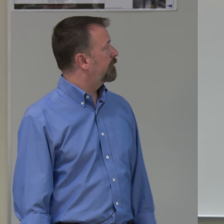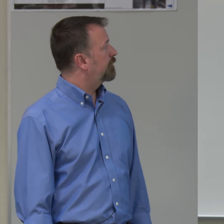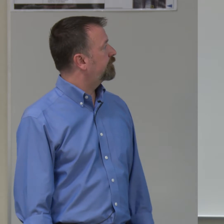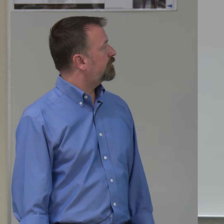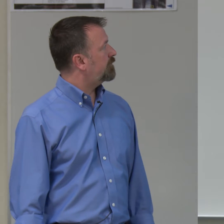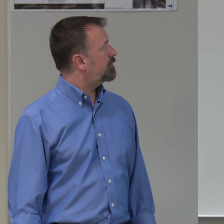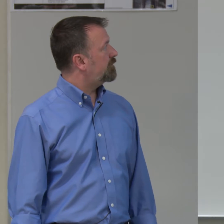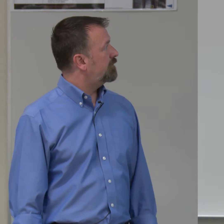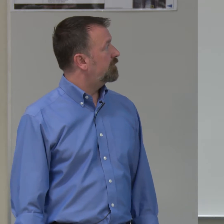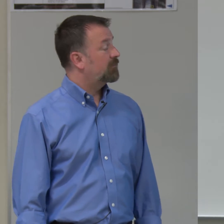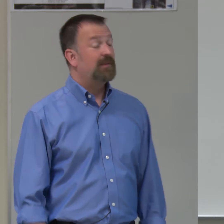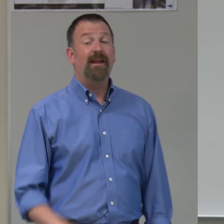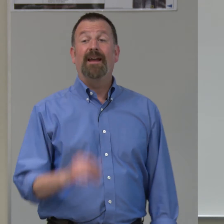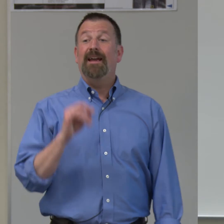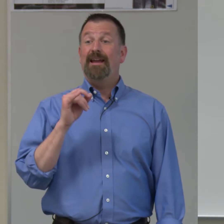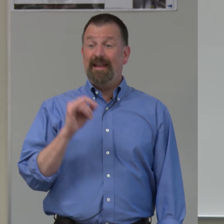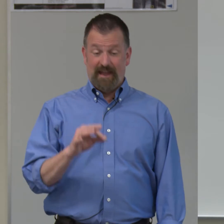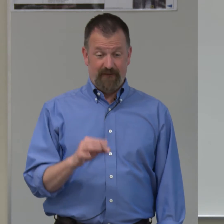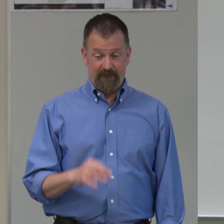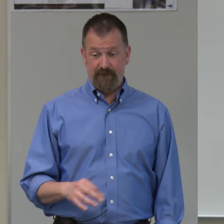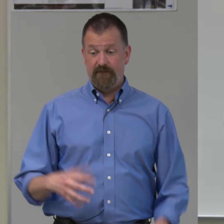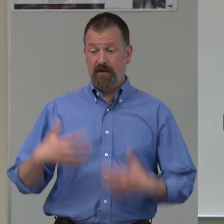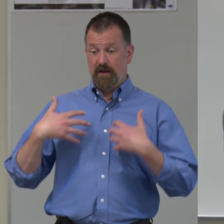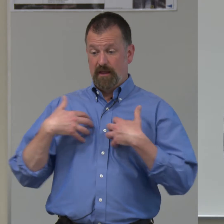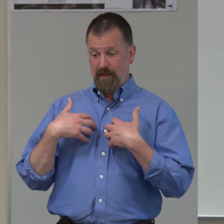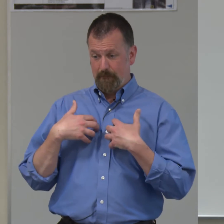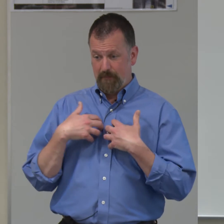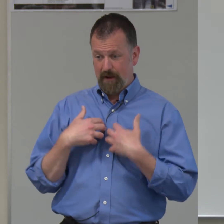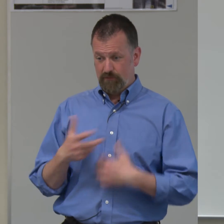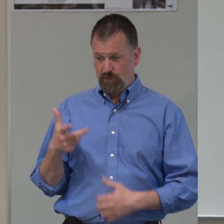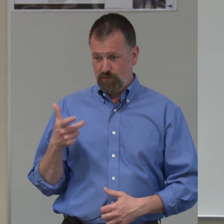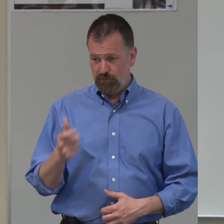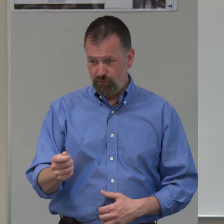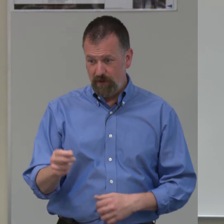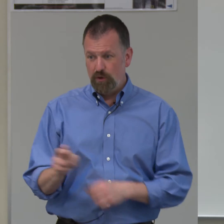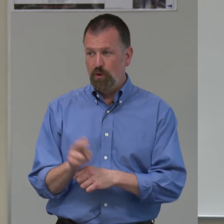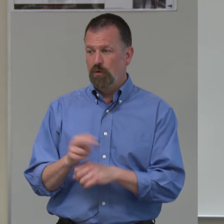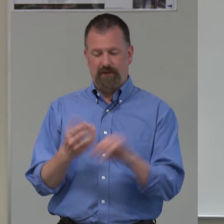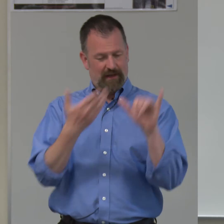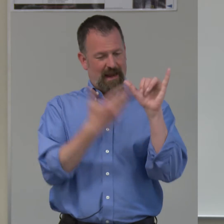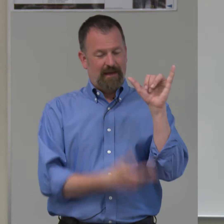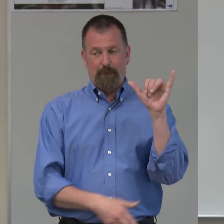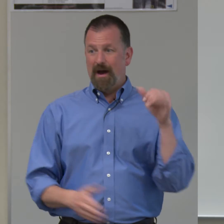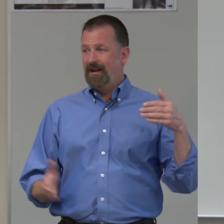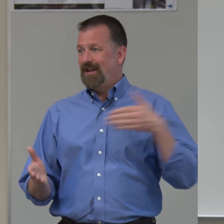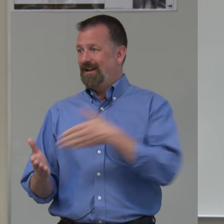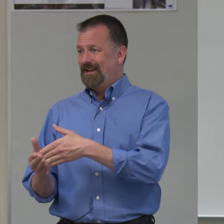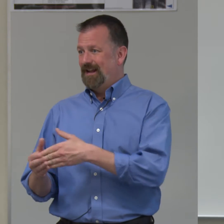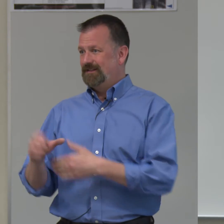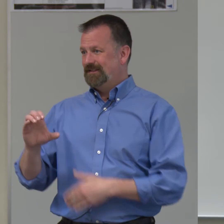but if you have treated the animals with an antibody against that marker on the cytotoxic T cells, the CD8,